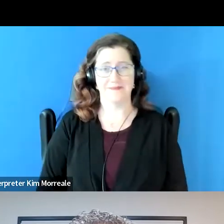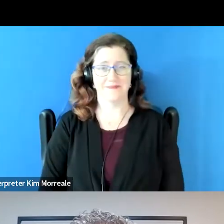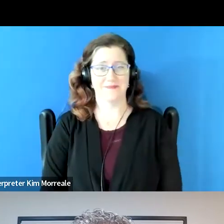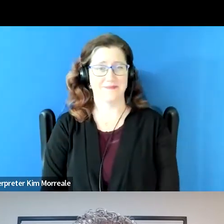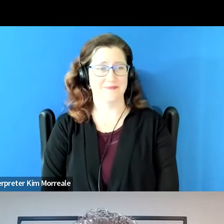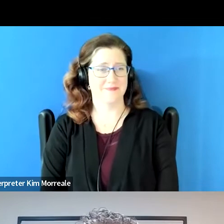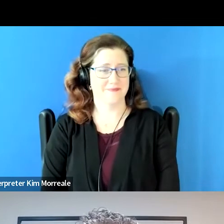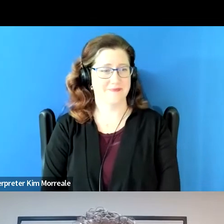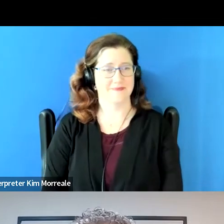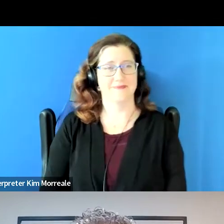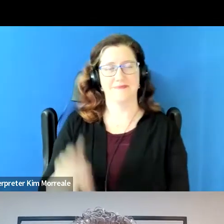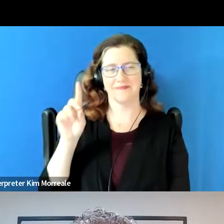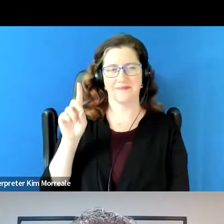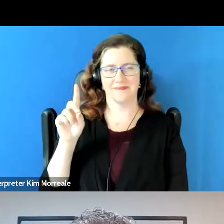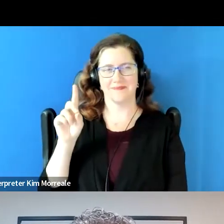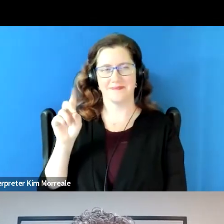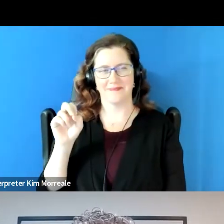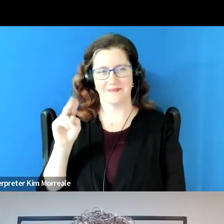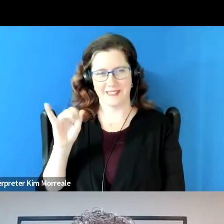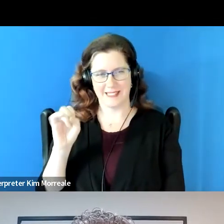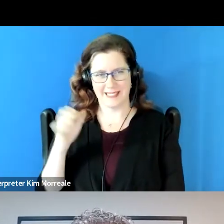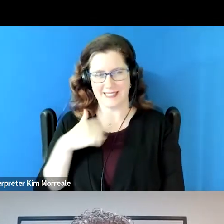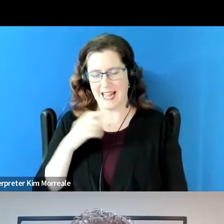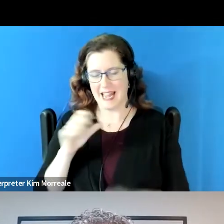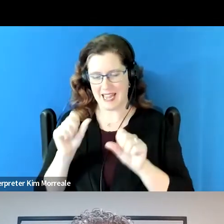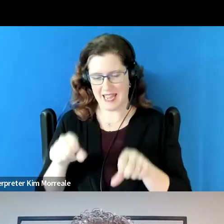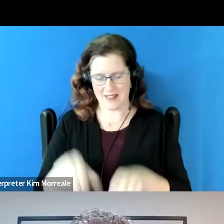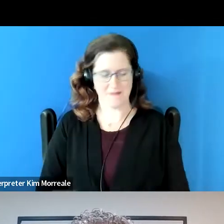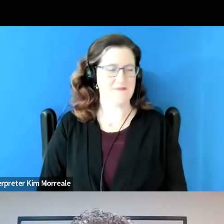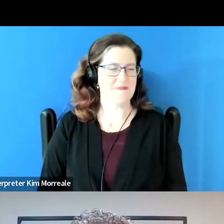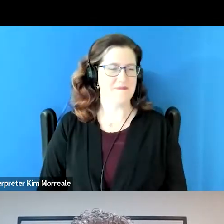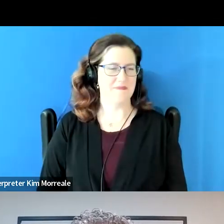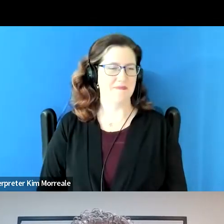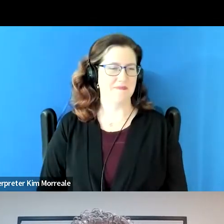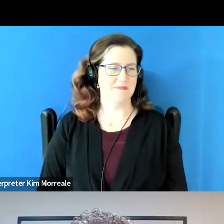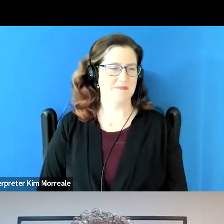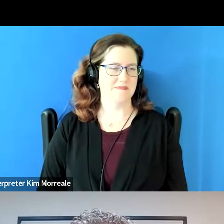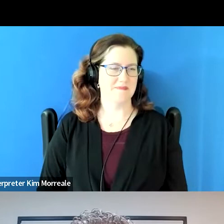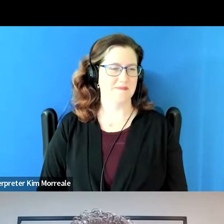I can do that. Yeah, thanks. So one of the things with our staff, cause